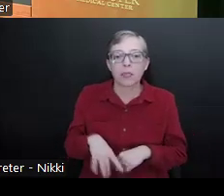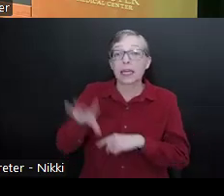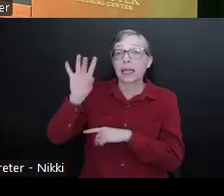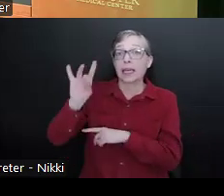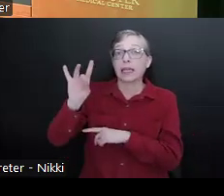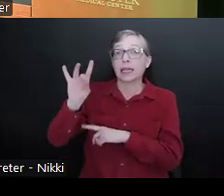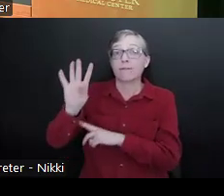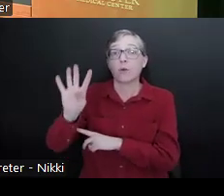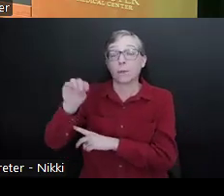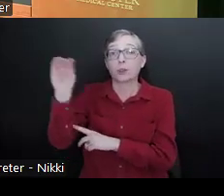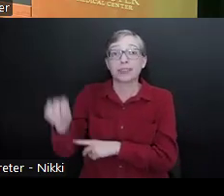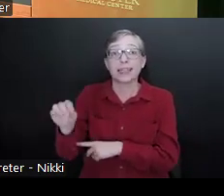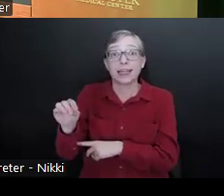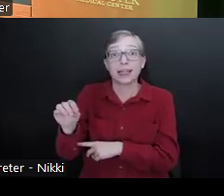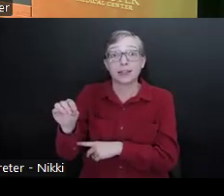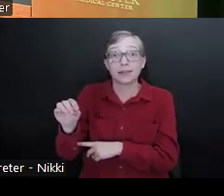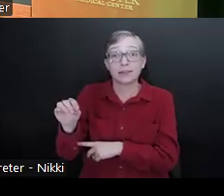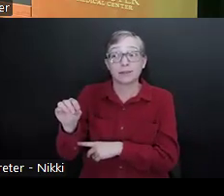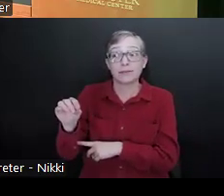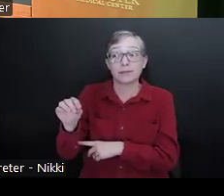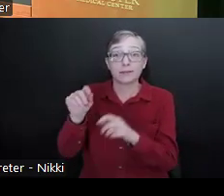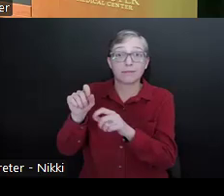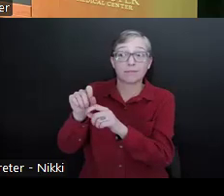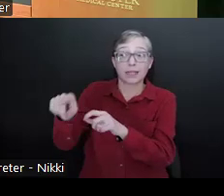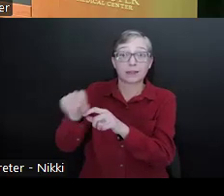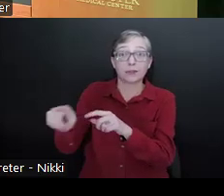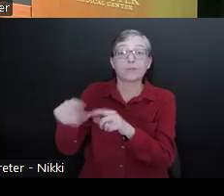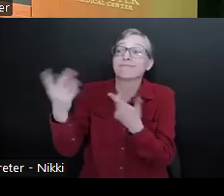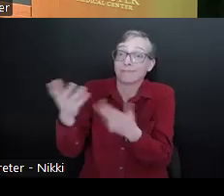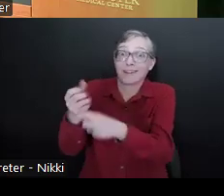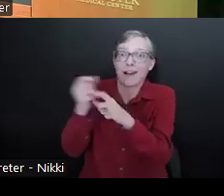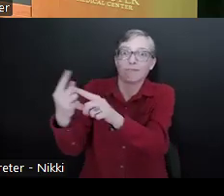you would typically see in kind of internet-based interventions uh or or app-based interventions